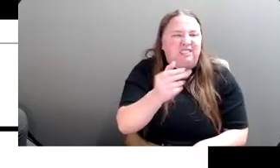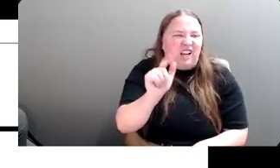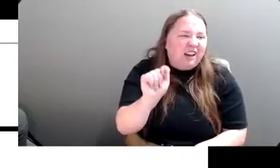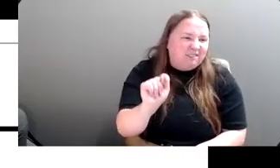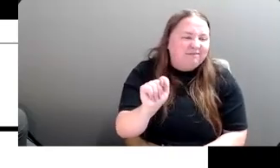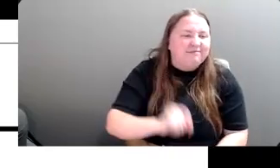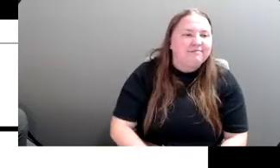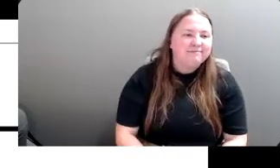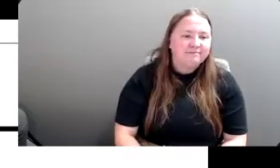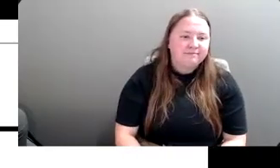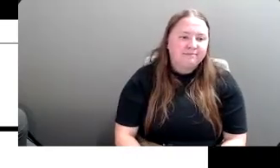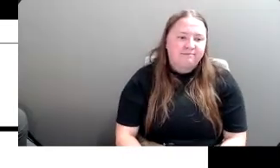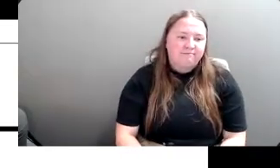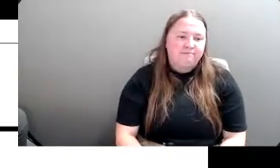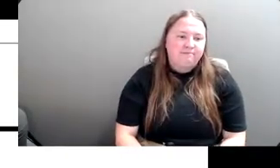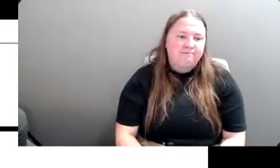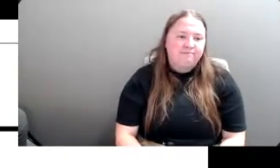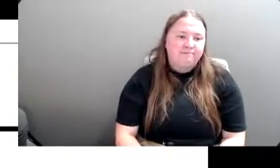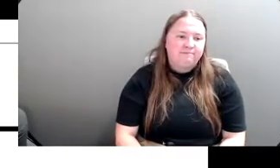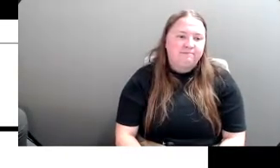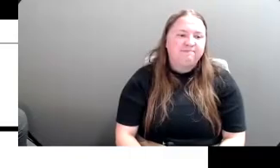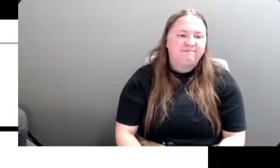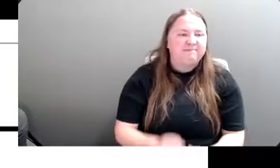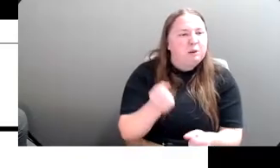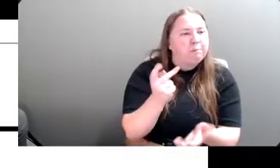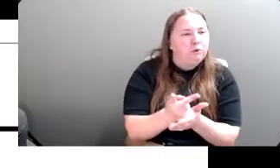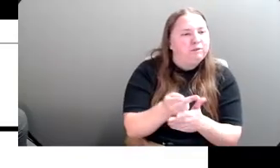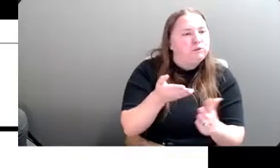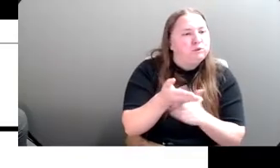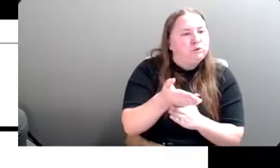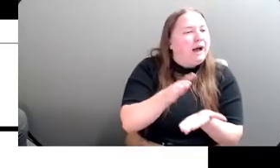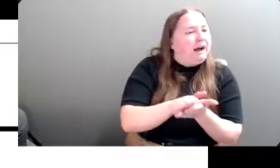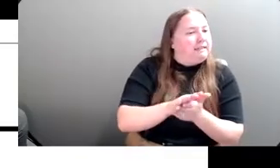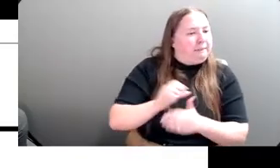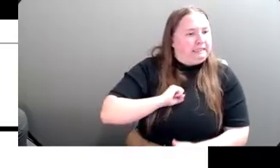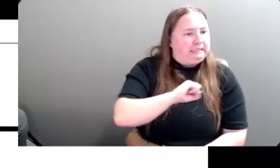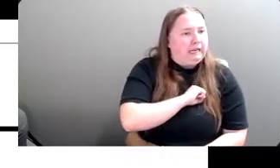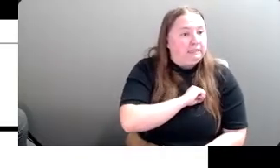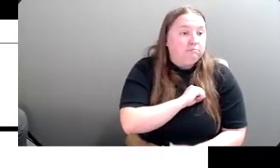approved RSI policy through Academic Senate. Please save and download that.